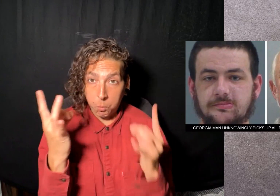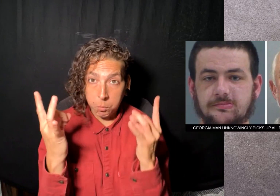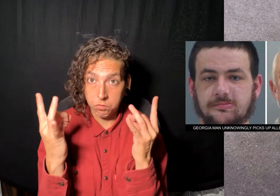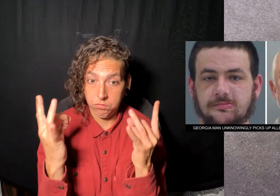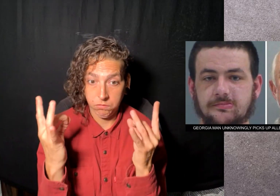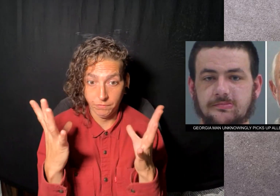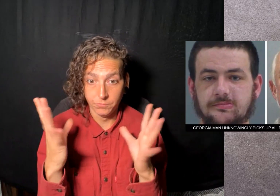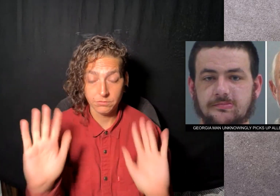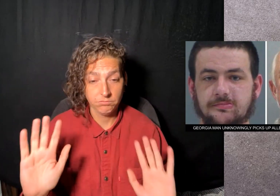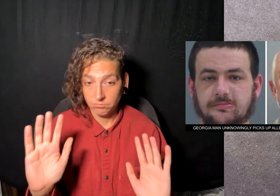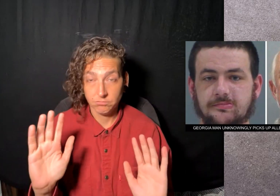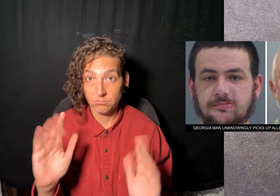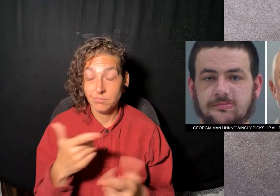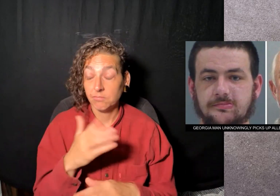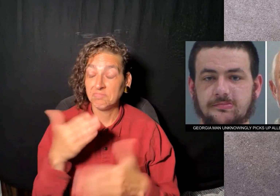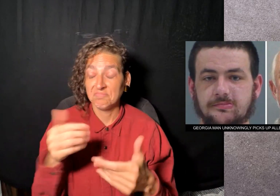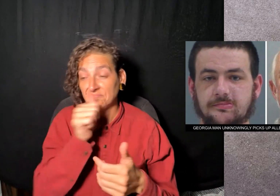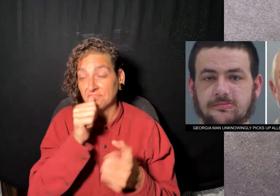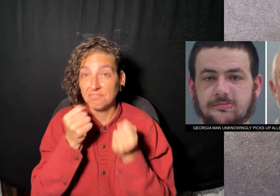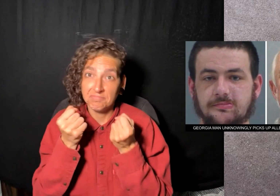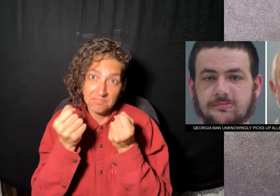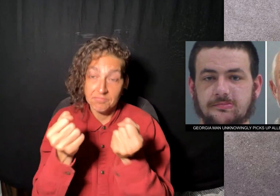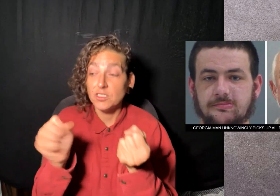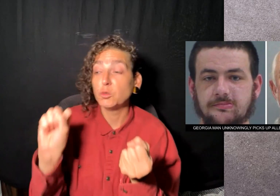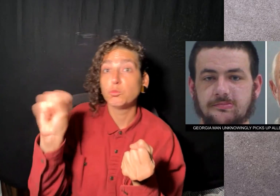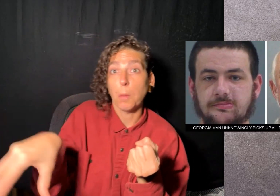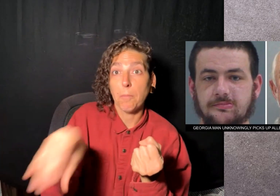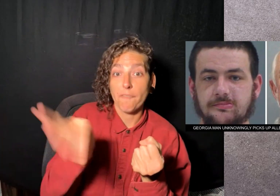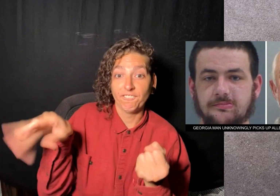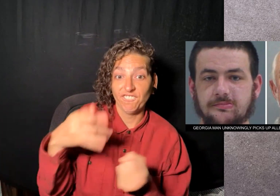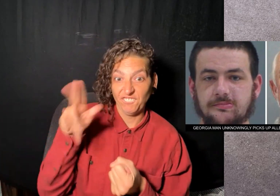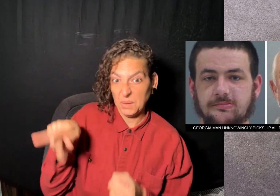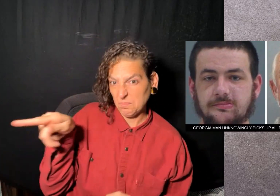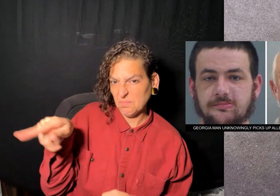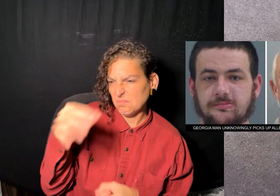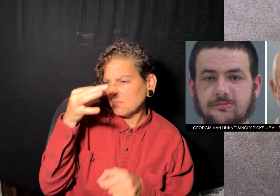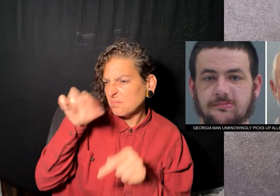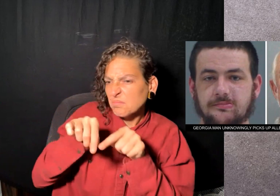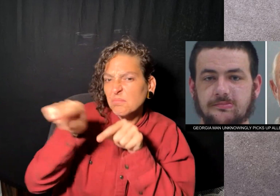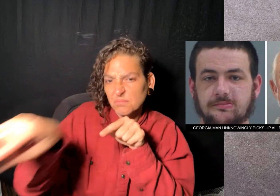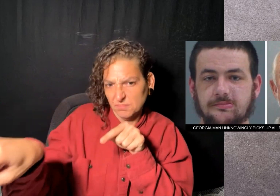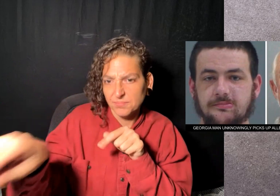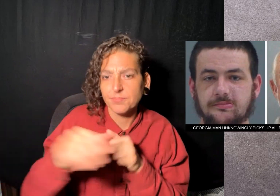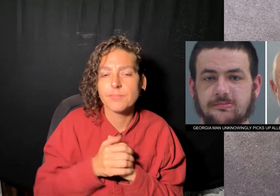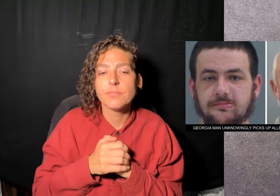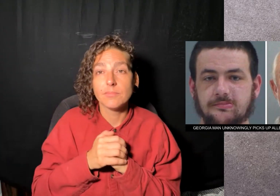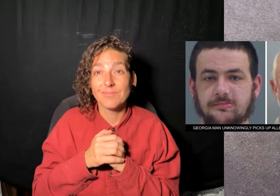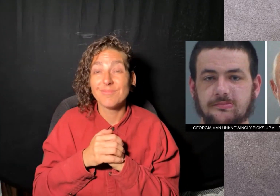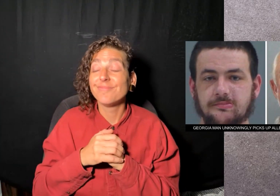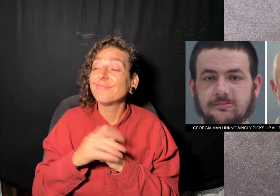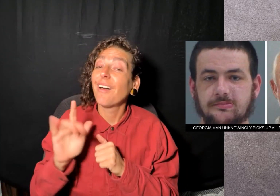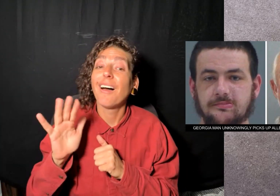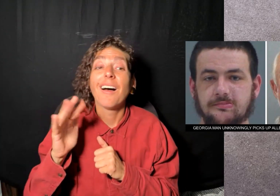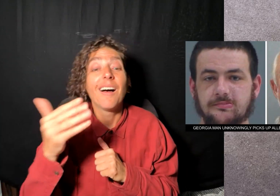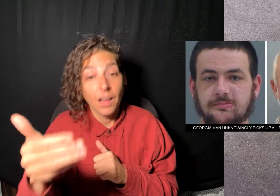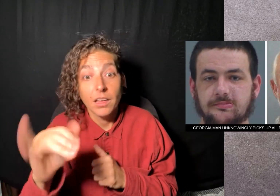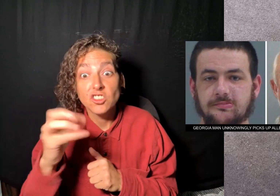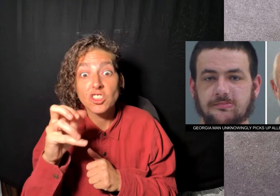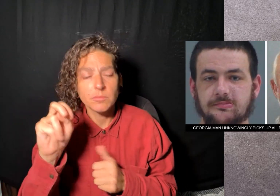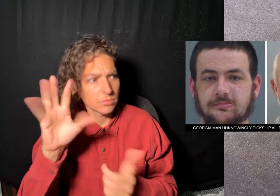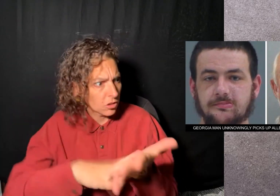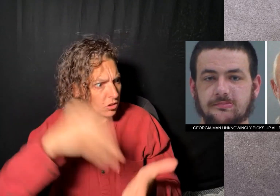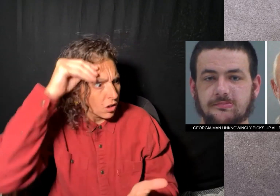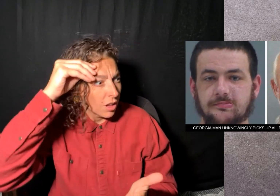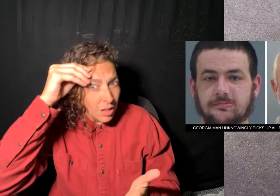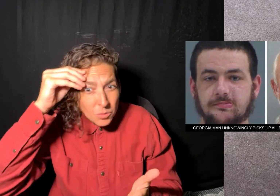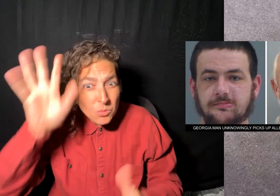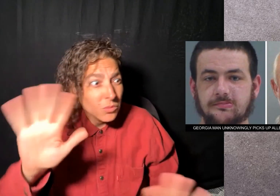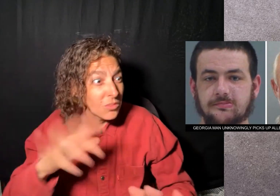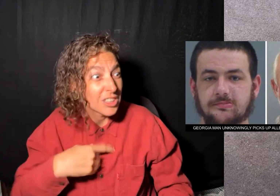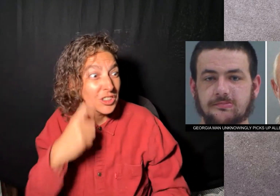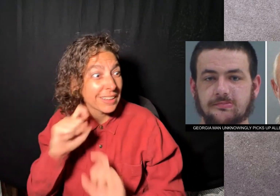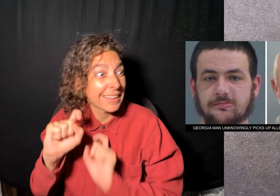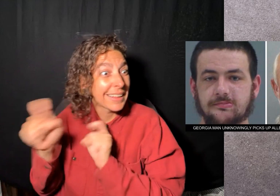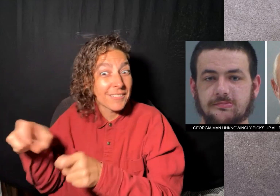reeked after dropping Phillips off a short time later Jimmerson learned he had just given